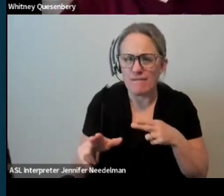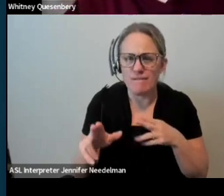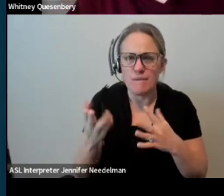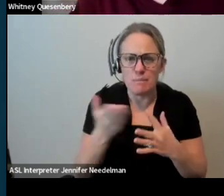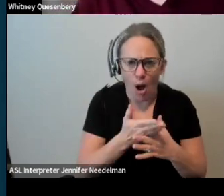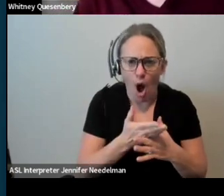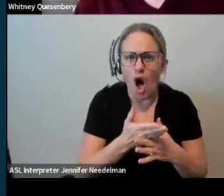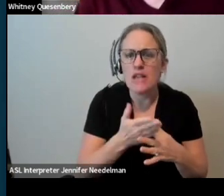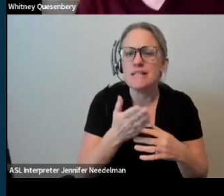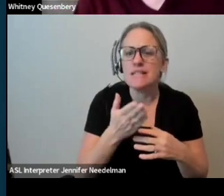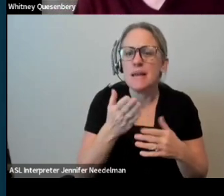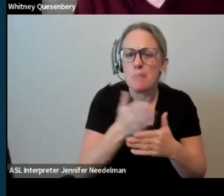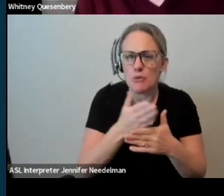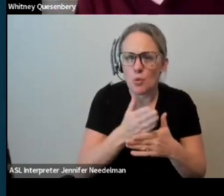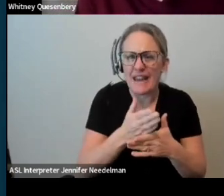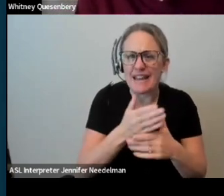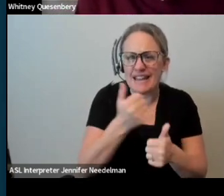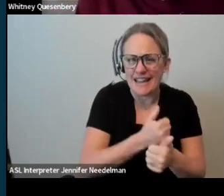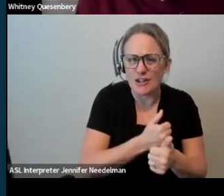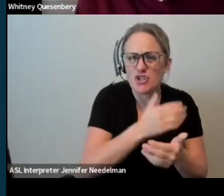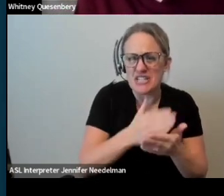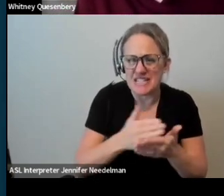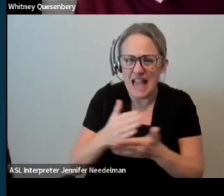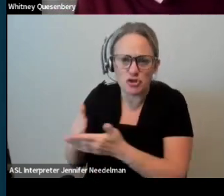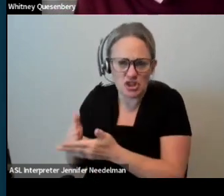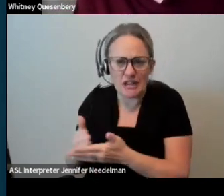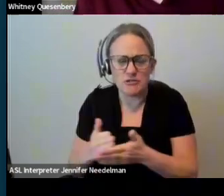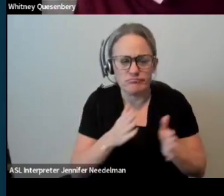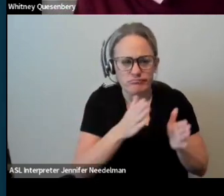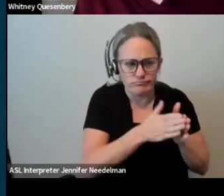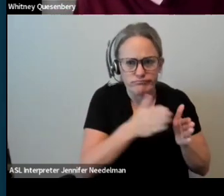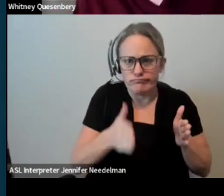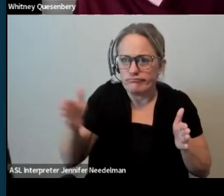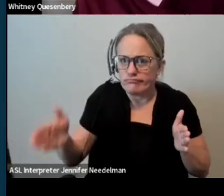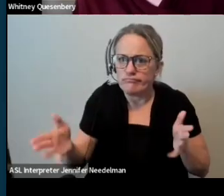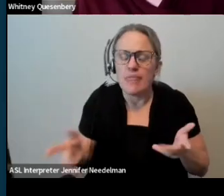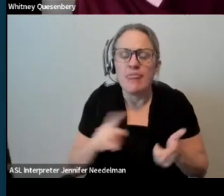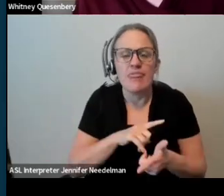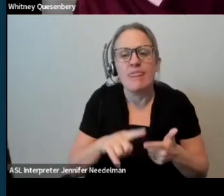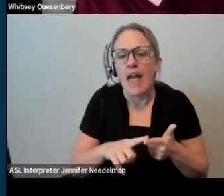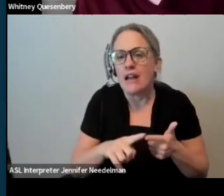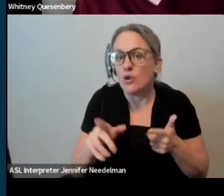that we're gonna take a full pause for a minute, and that way if you're